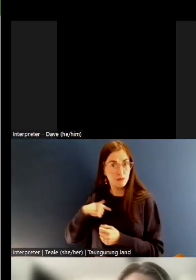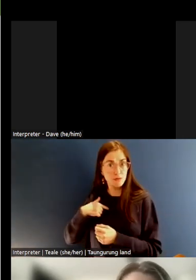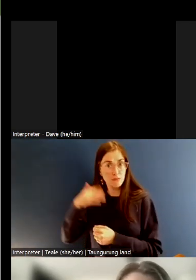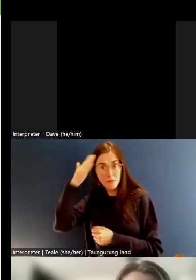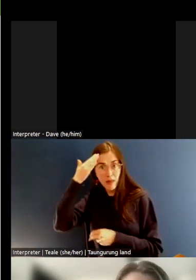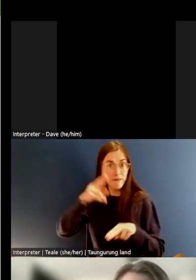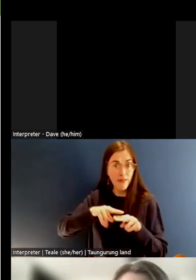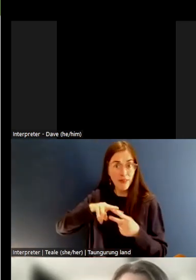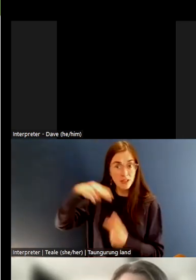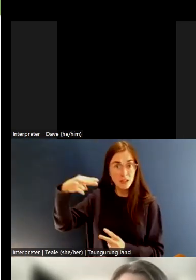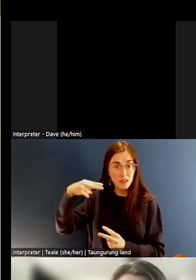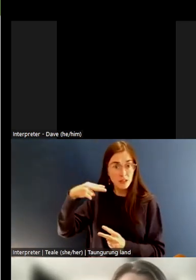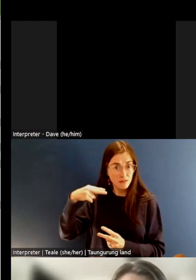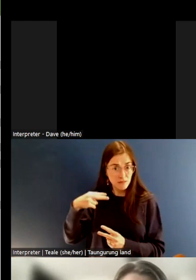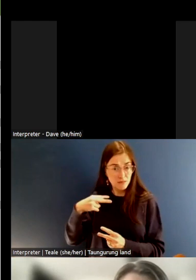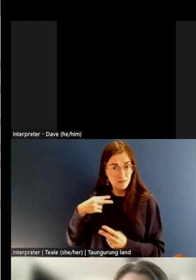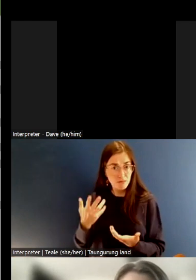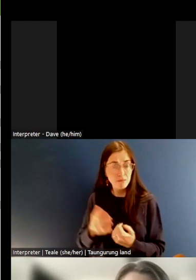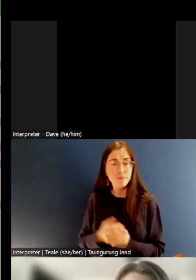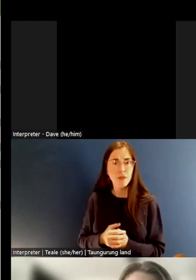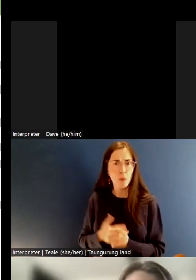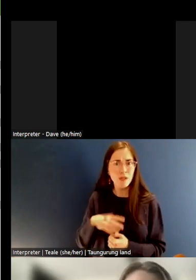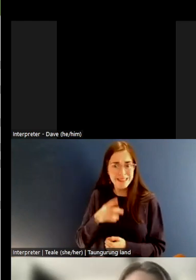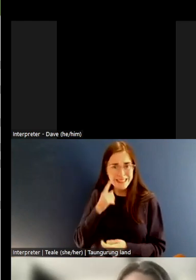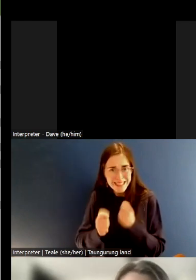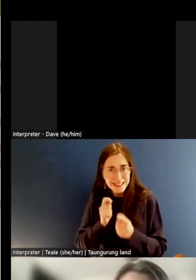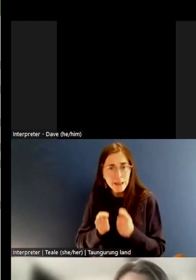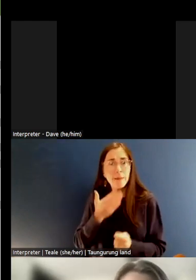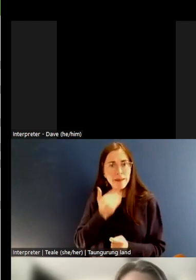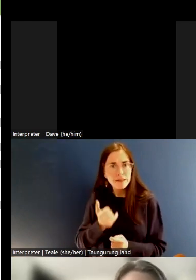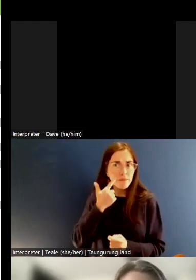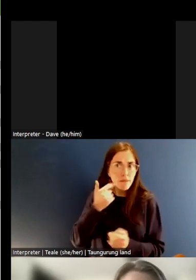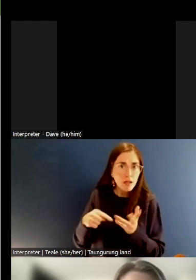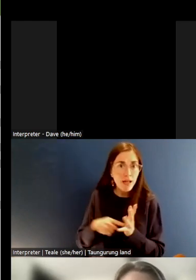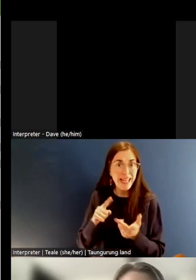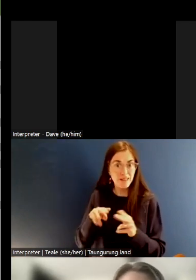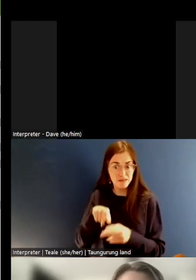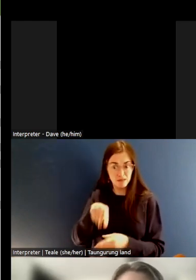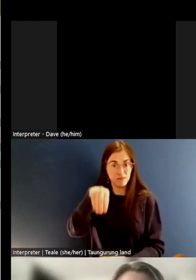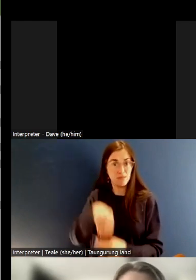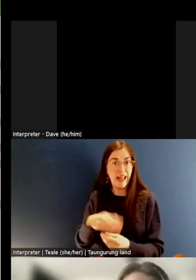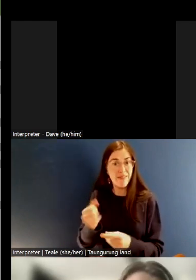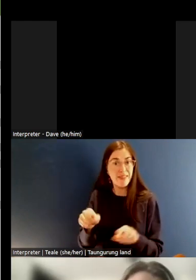And they really wanted to have her tested to see, did she have those variants or not? And she did.